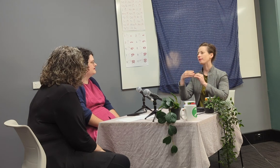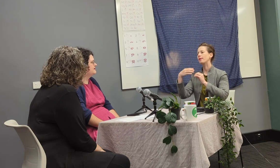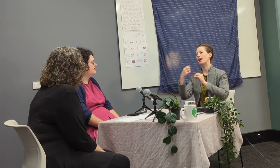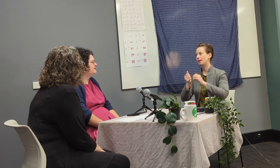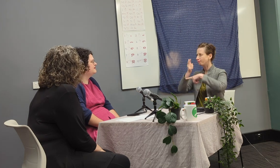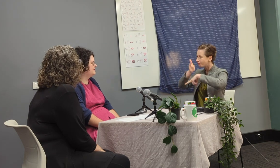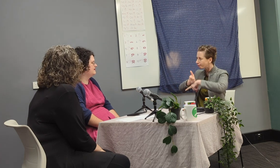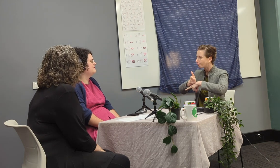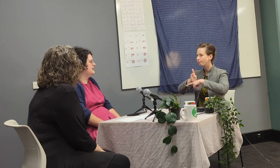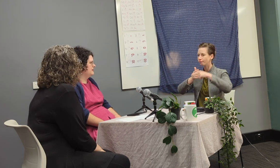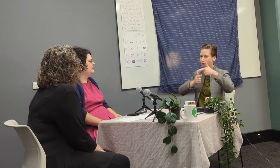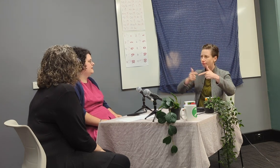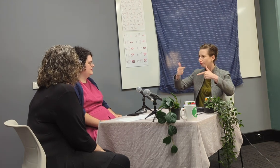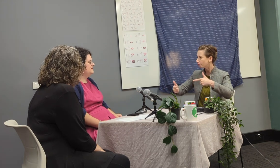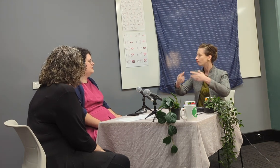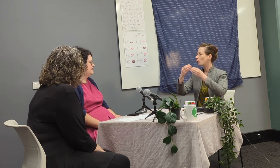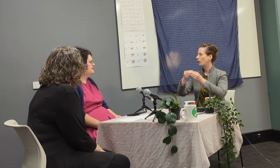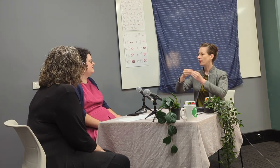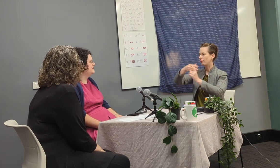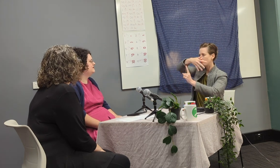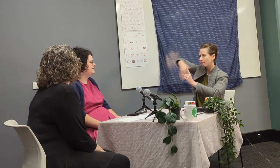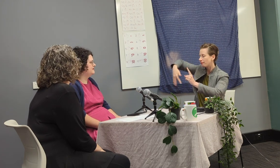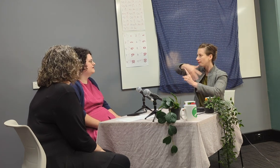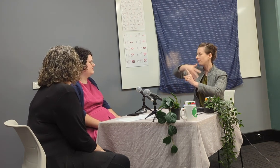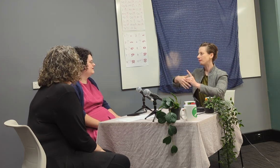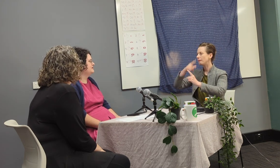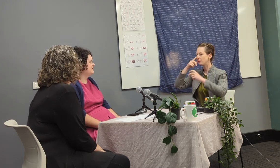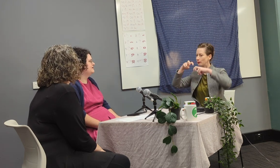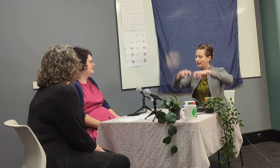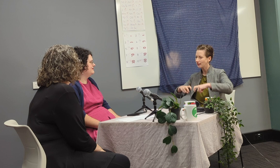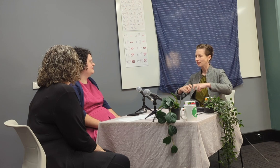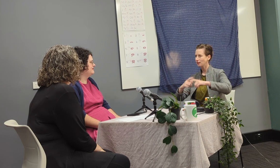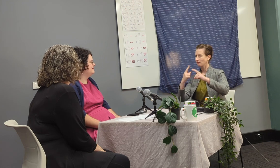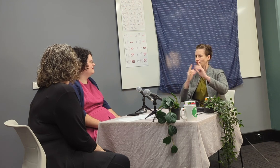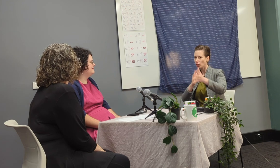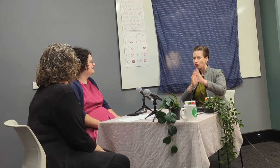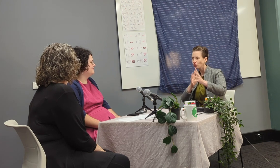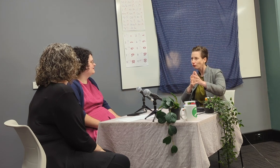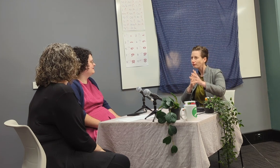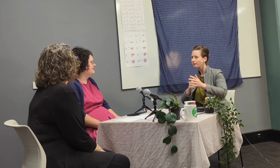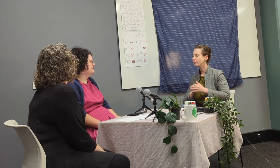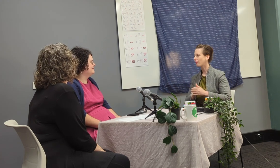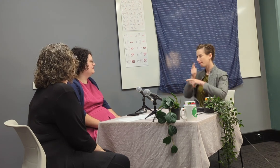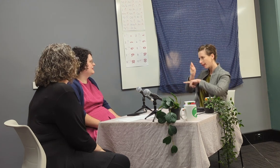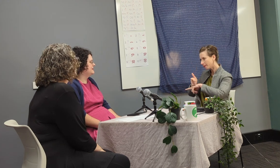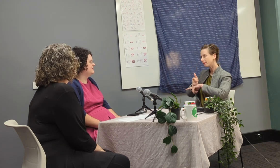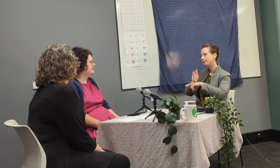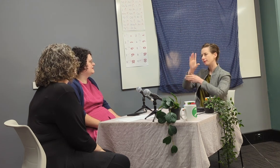in a lab. There was filming. There were several cameras sitting in that lab filming people chatting.